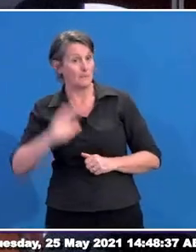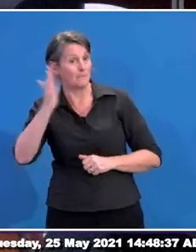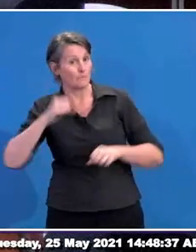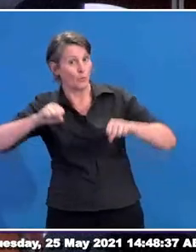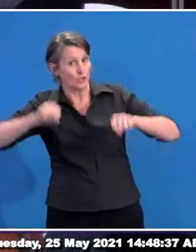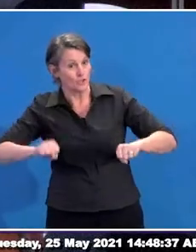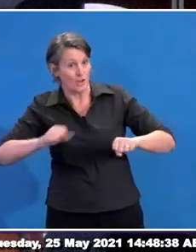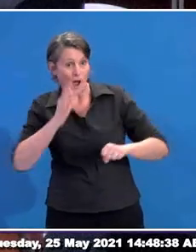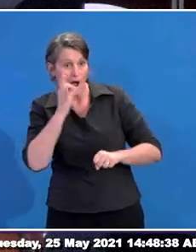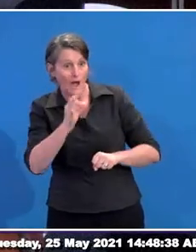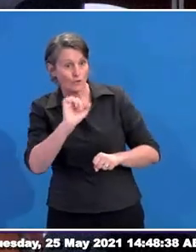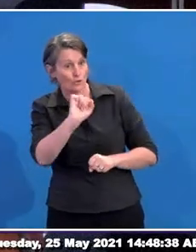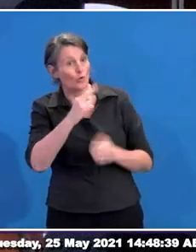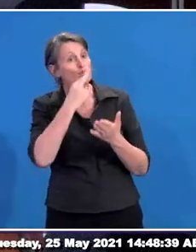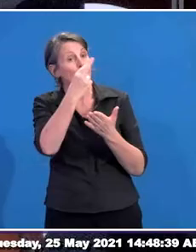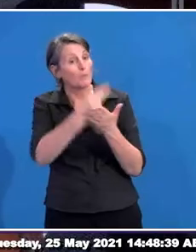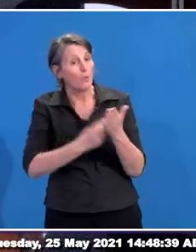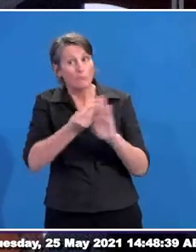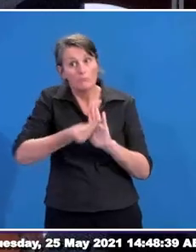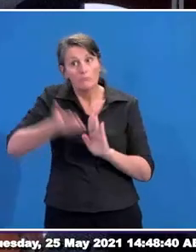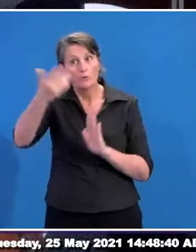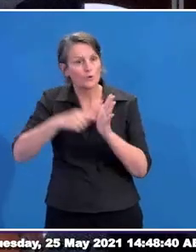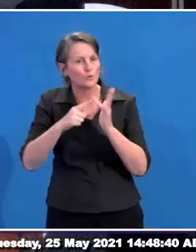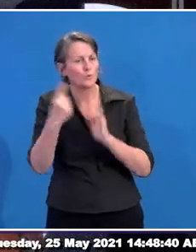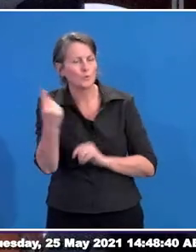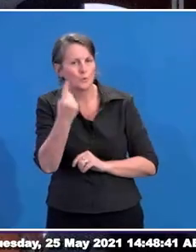But before we get to who you give the report to, what process do you then use